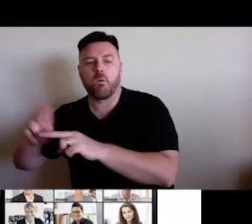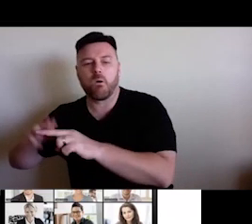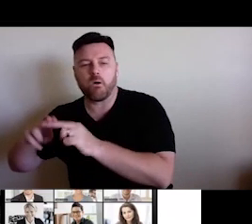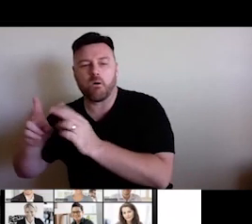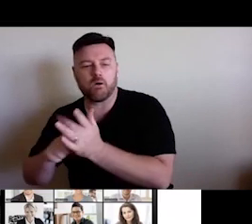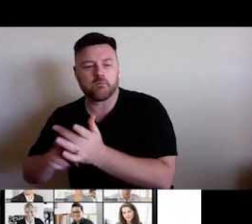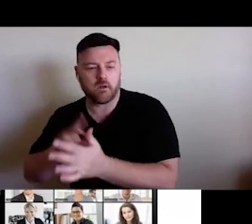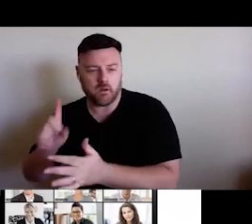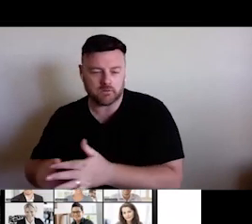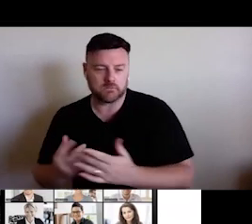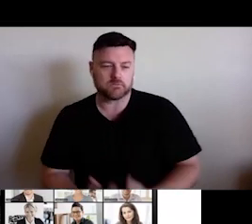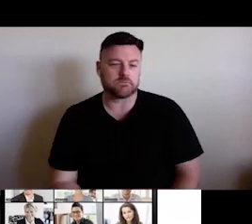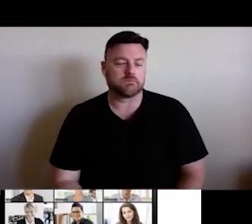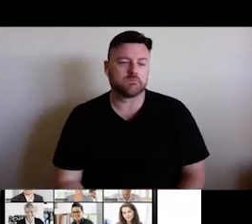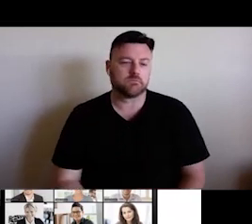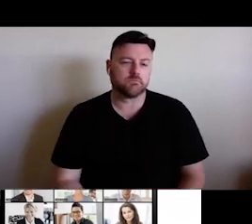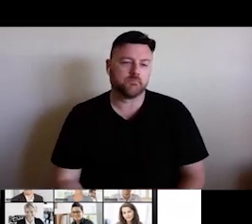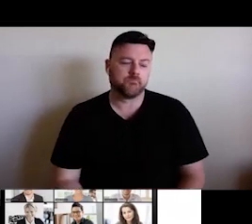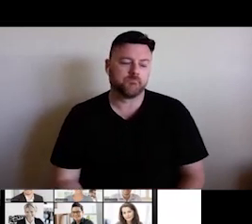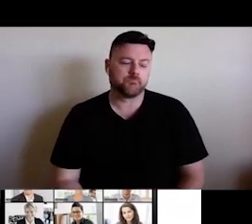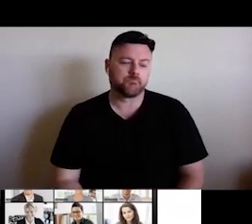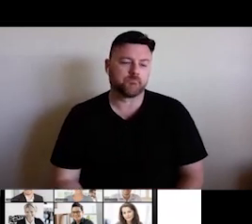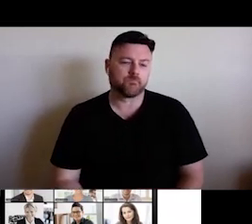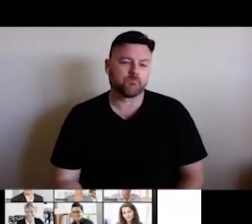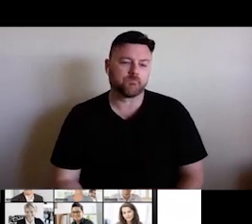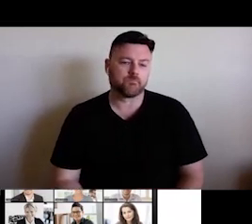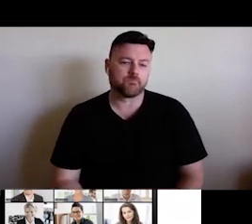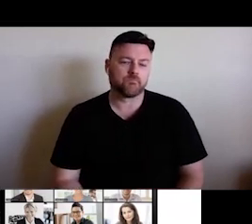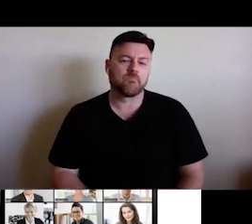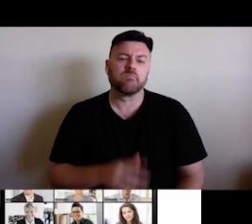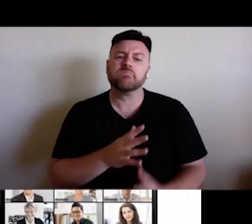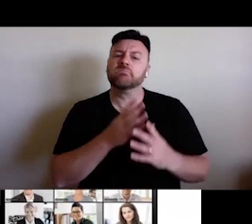thing about that - millennials aged 14 to 25 watch more online video